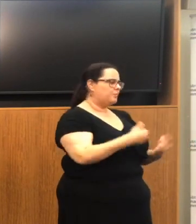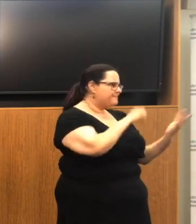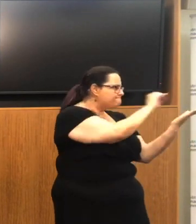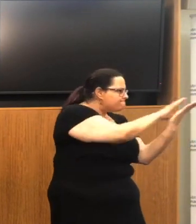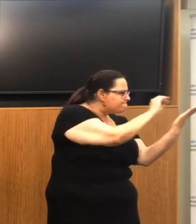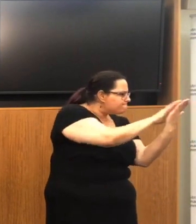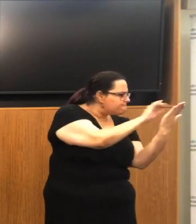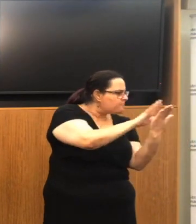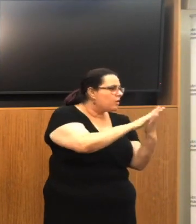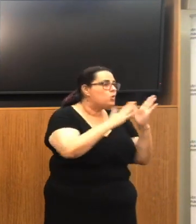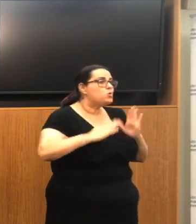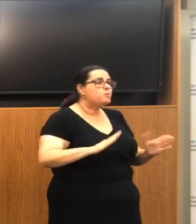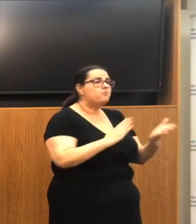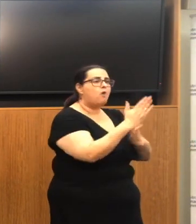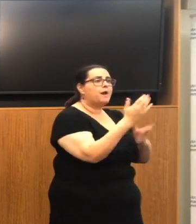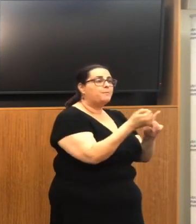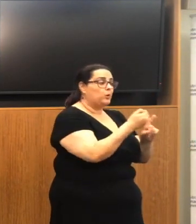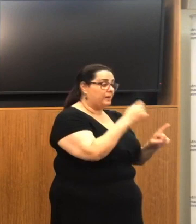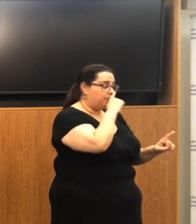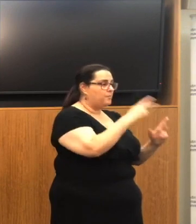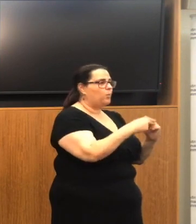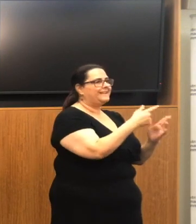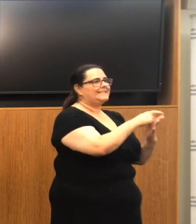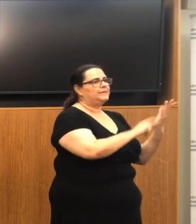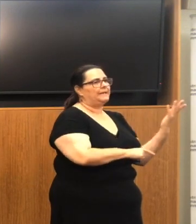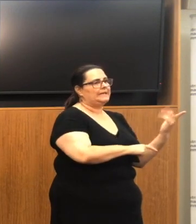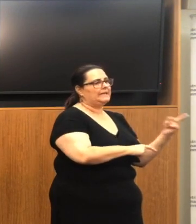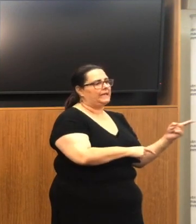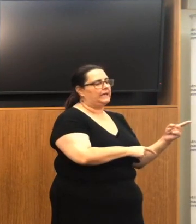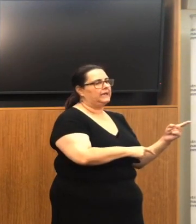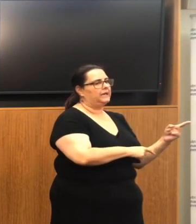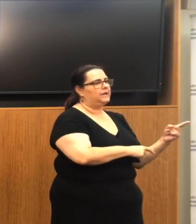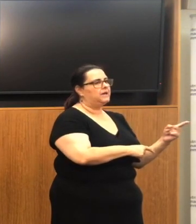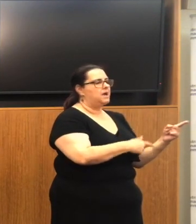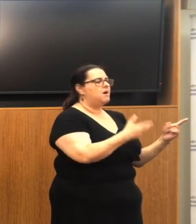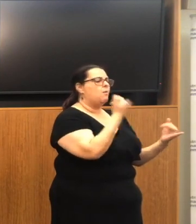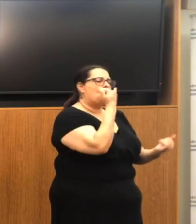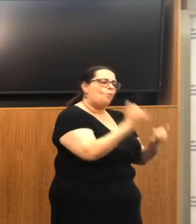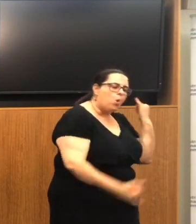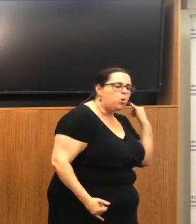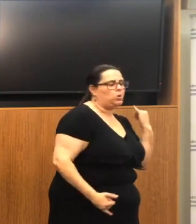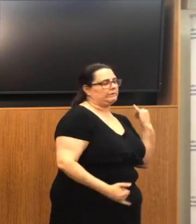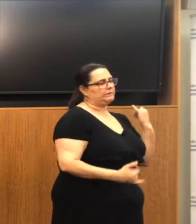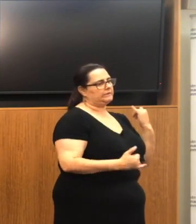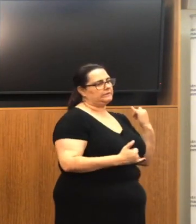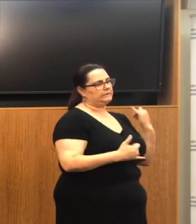rights abuses, we found that people with disabilities are among those who are impacted by the conflict but their stories are quite invisible.